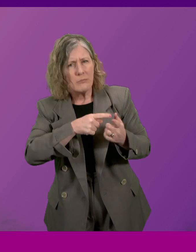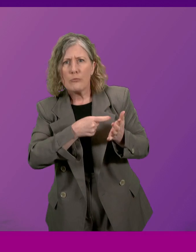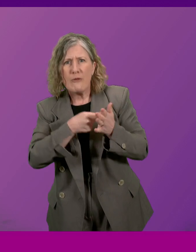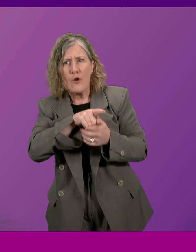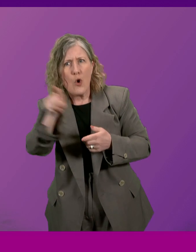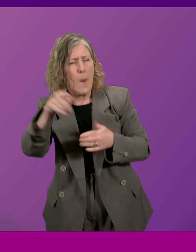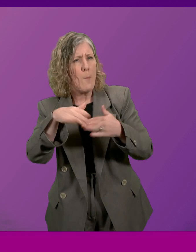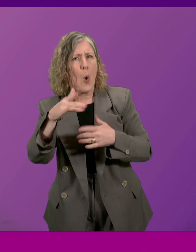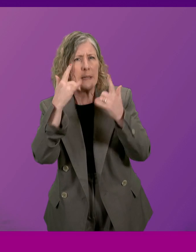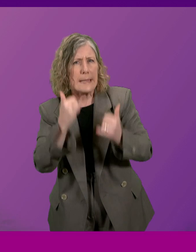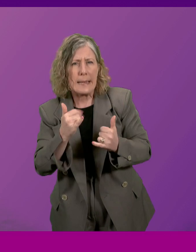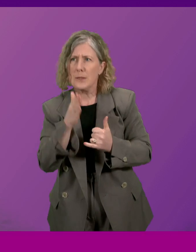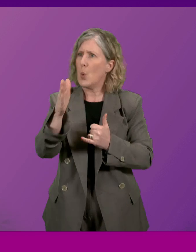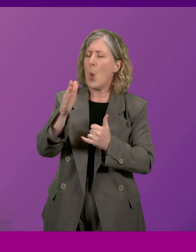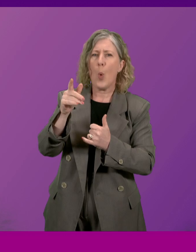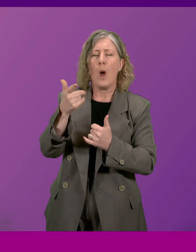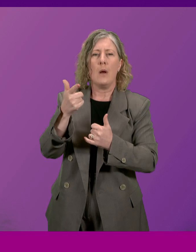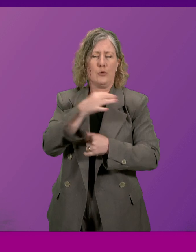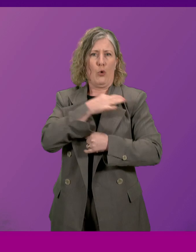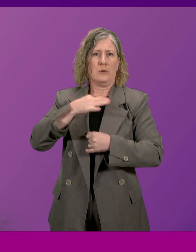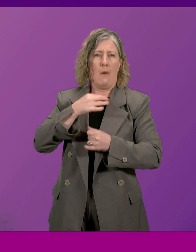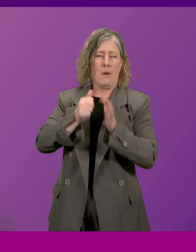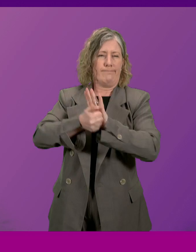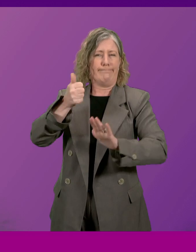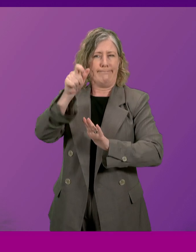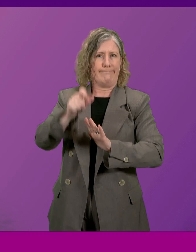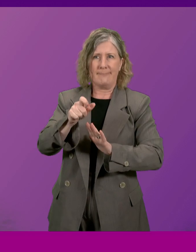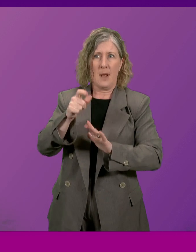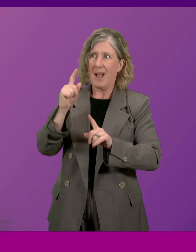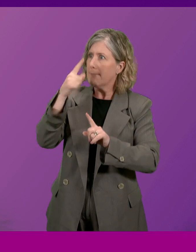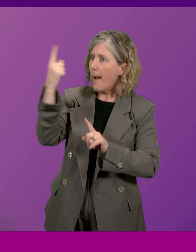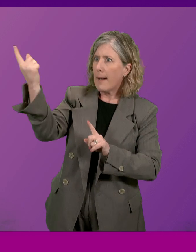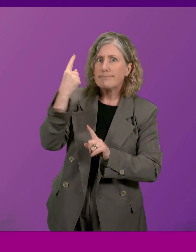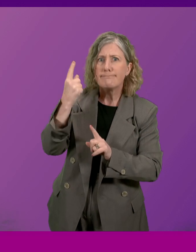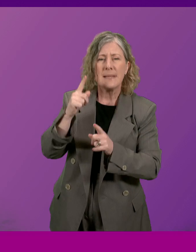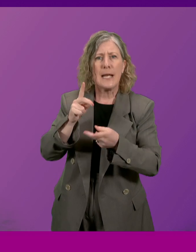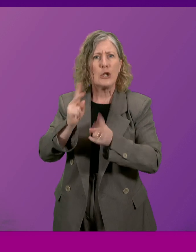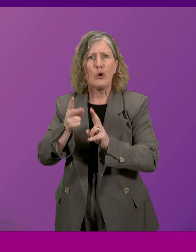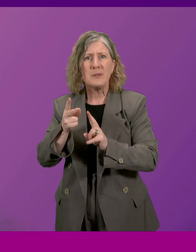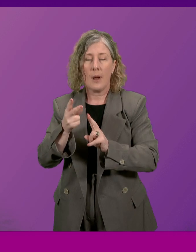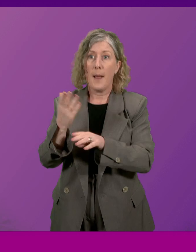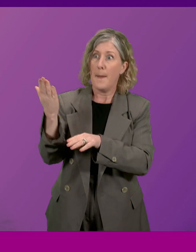to the consultant’s appointment, we cannot get an interpreter. Previously, before we had the service